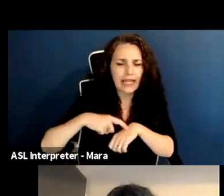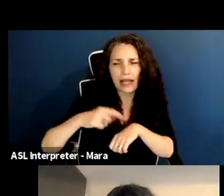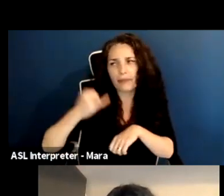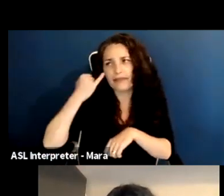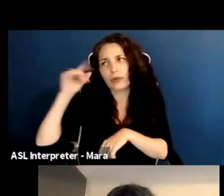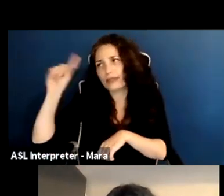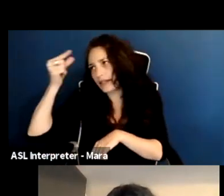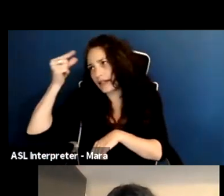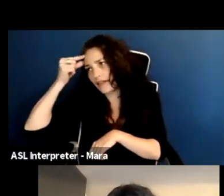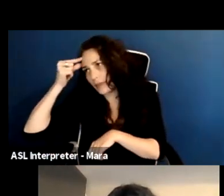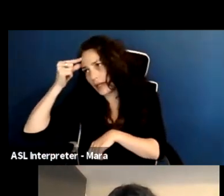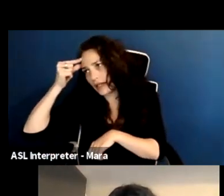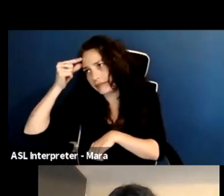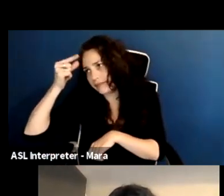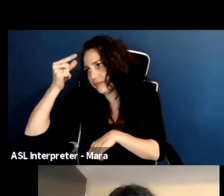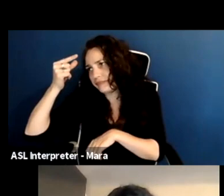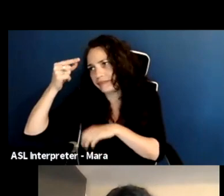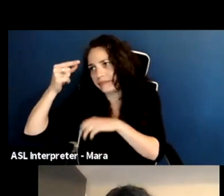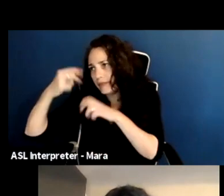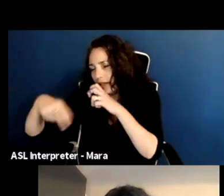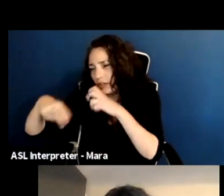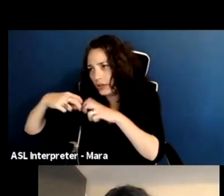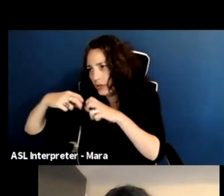and these huge challenges where you felt like